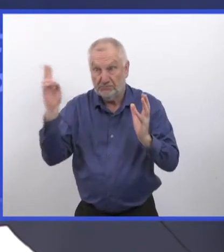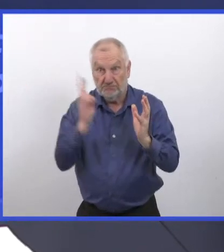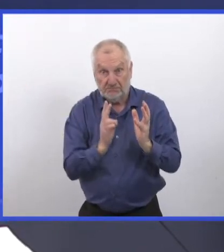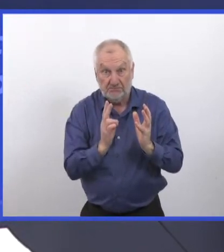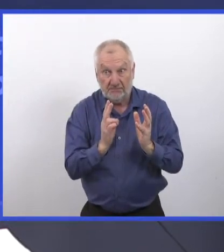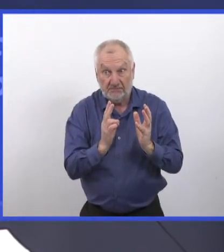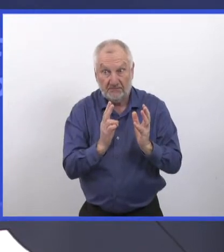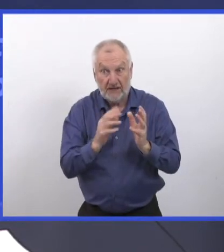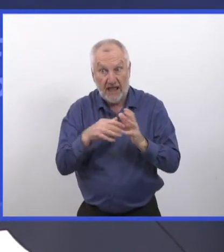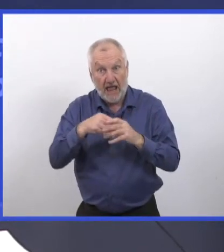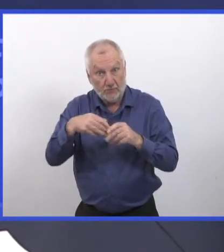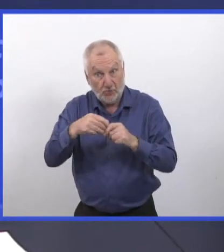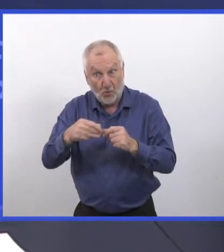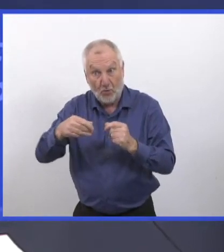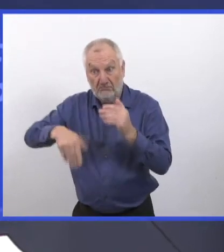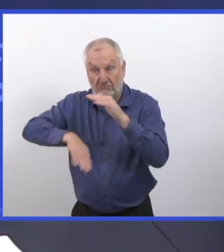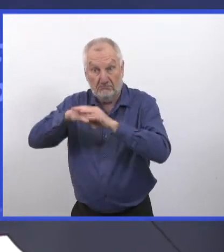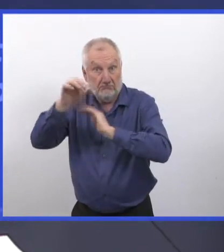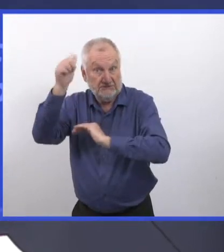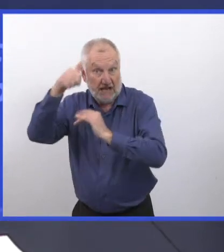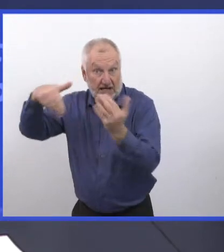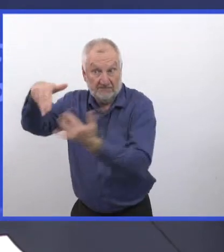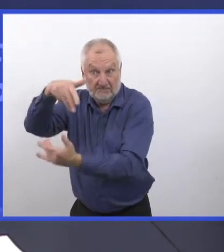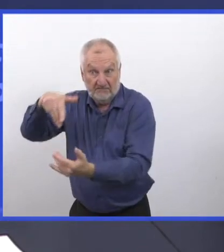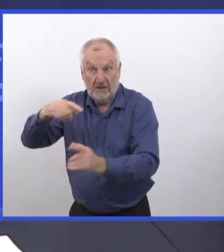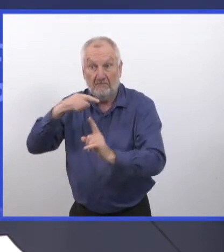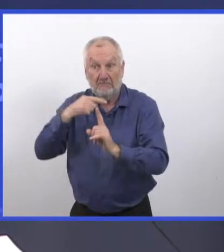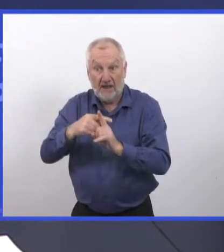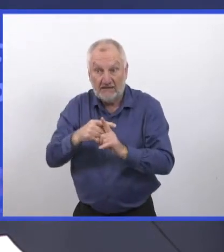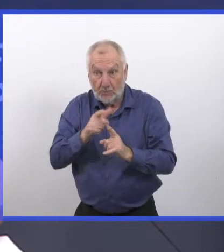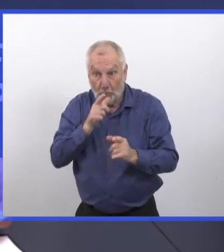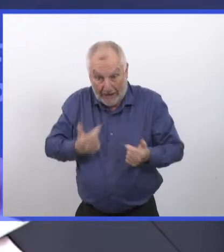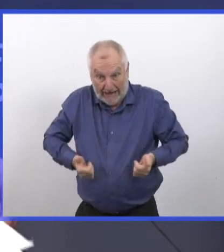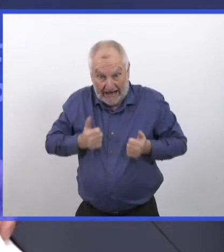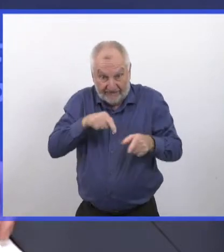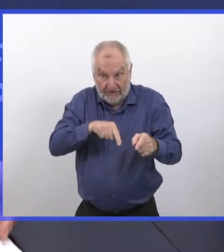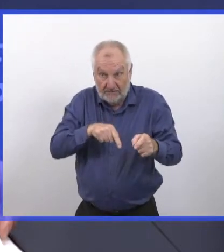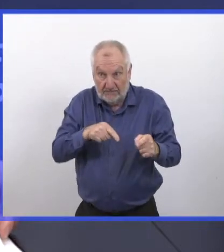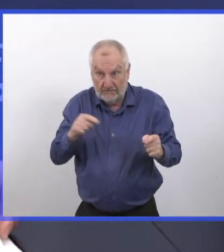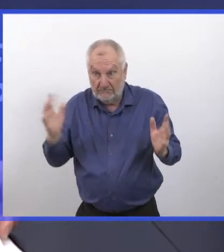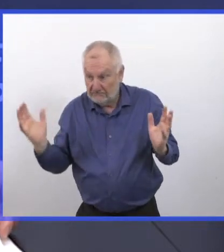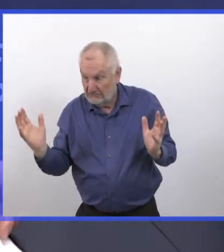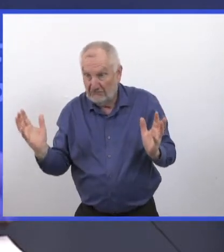Si tu attrapes deux virus, est-ce que le système immunitaire essaye de les combattre en même temps?